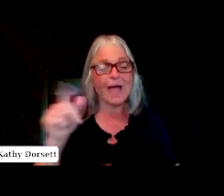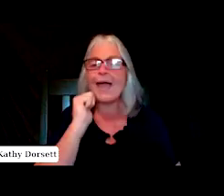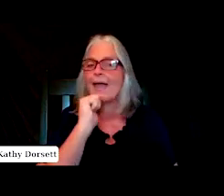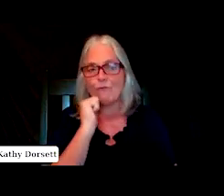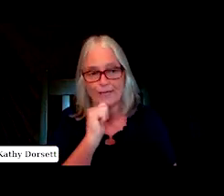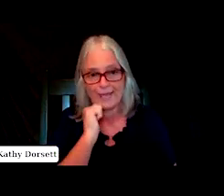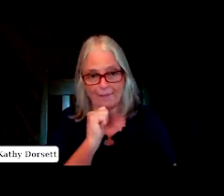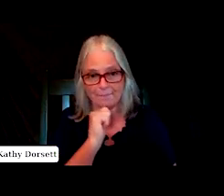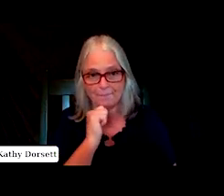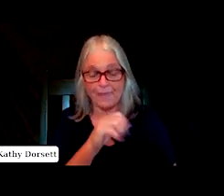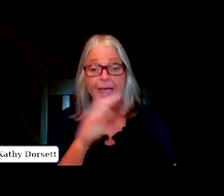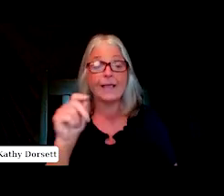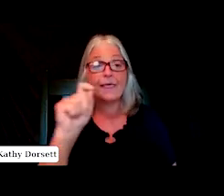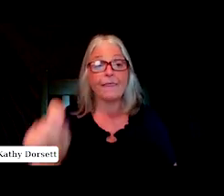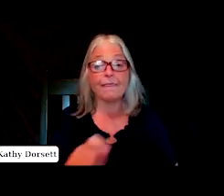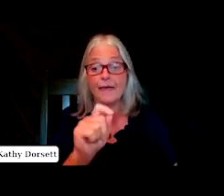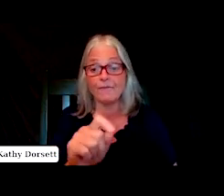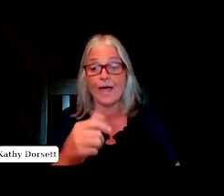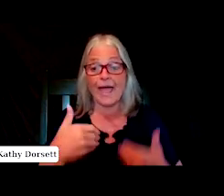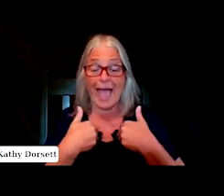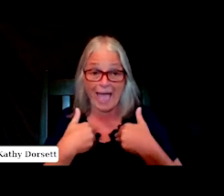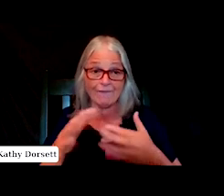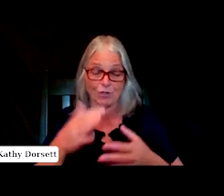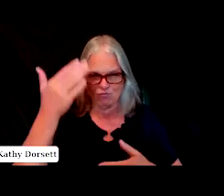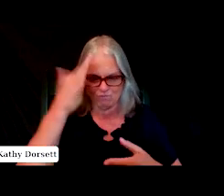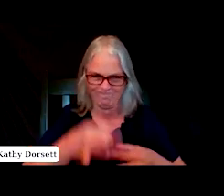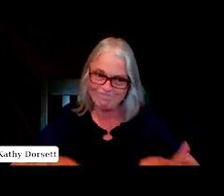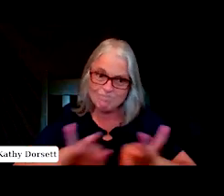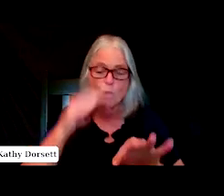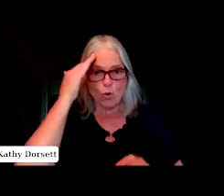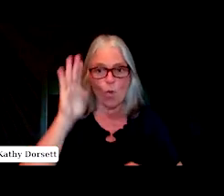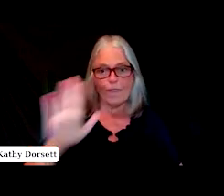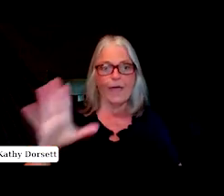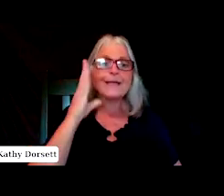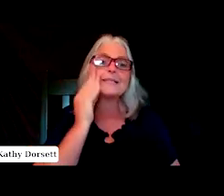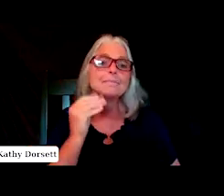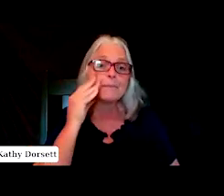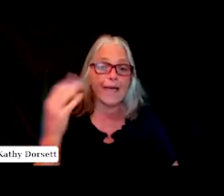And therefore. Have a central knowledge of their experiences and needs.